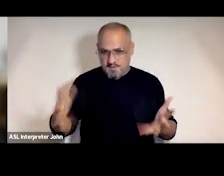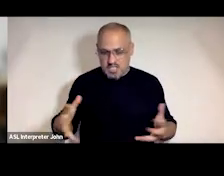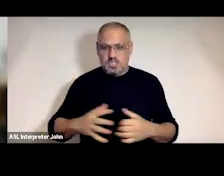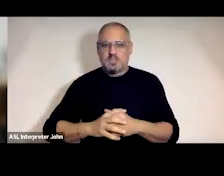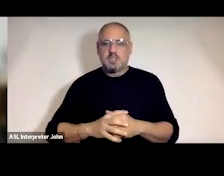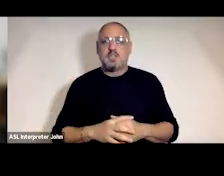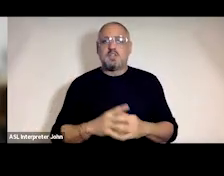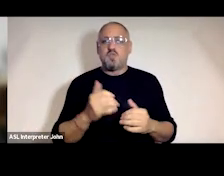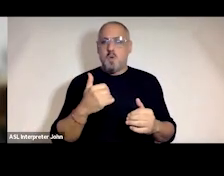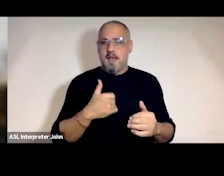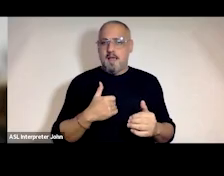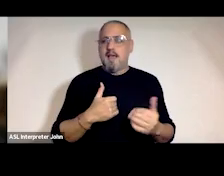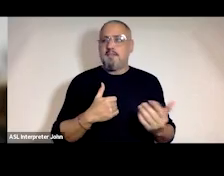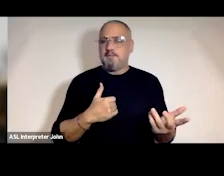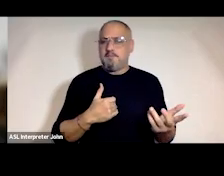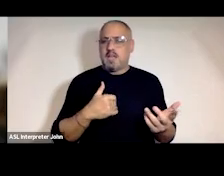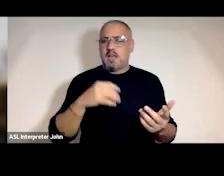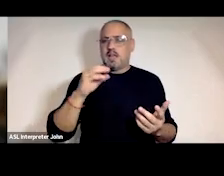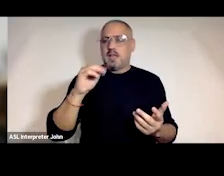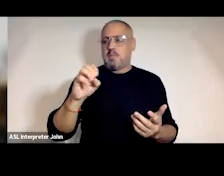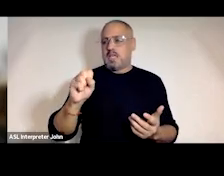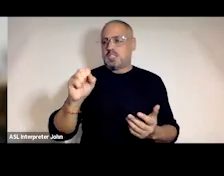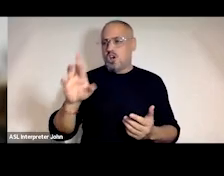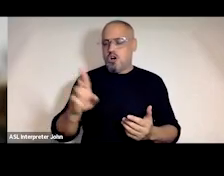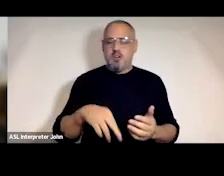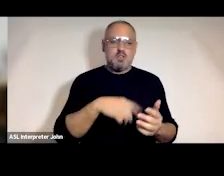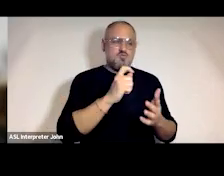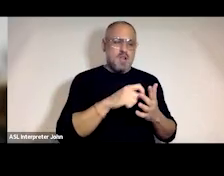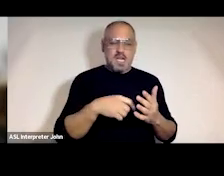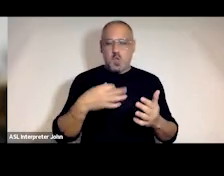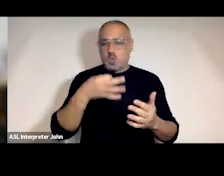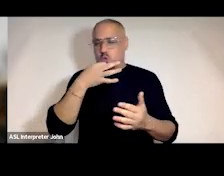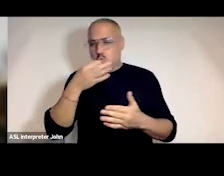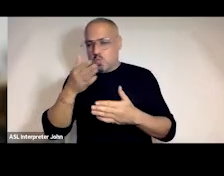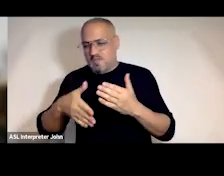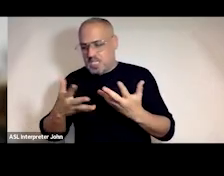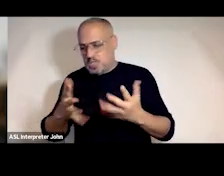and you have your MSR written or very close to being written.